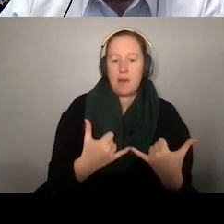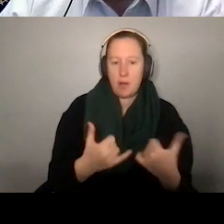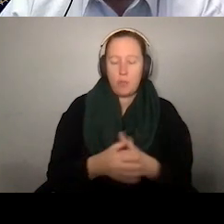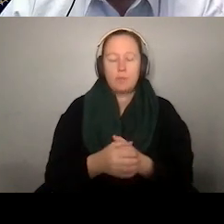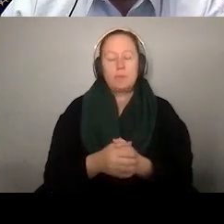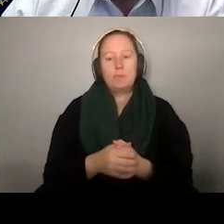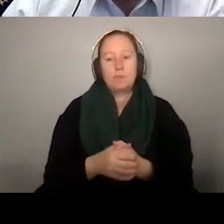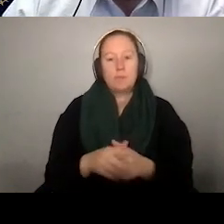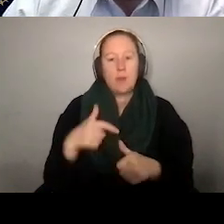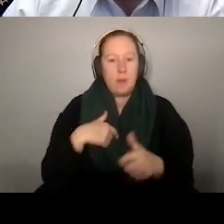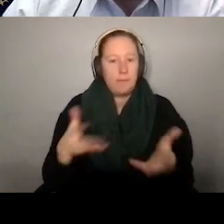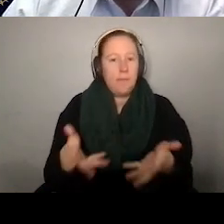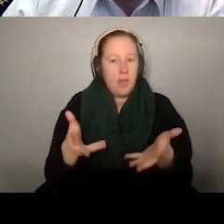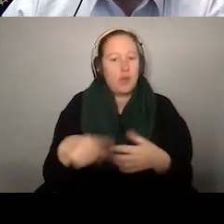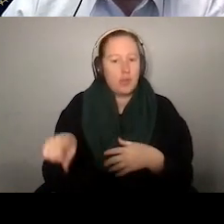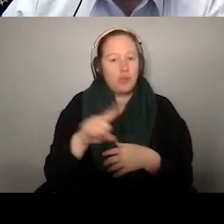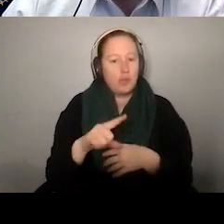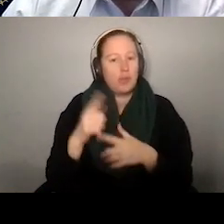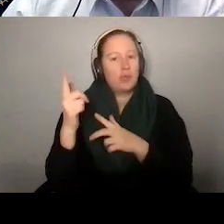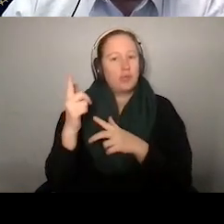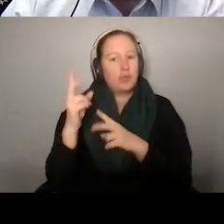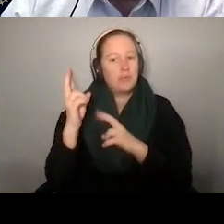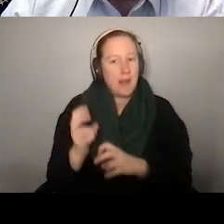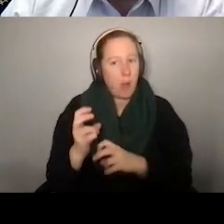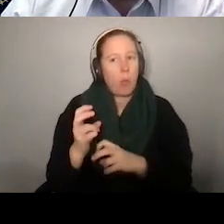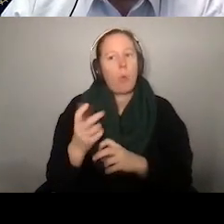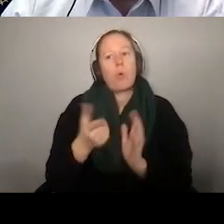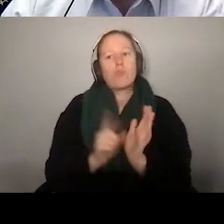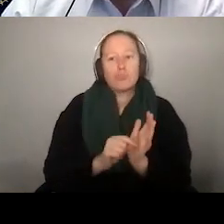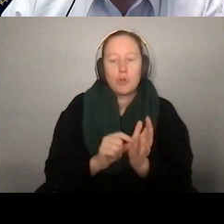I would encourage you all to download it, print it out, or bookmark the link which